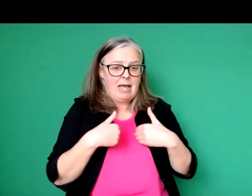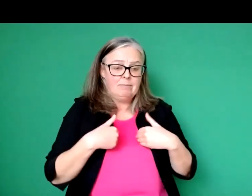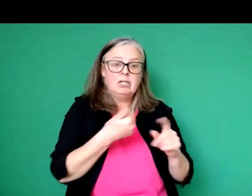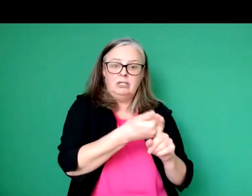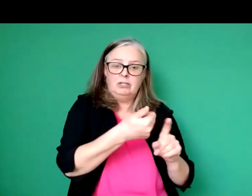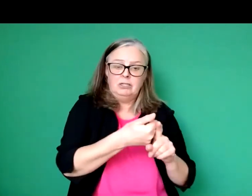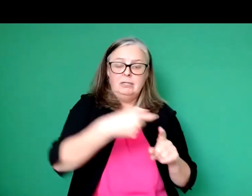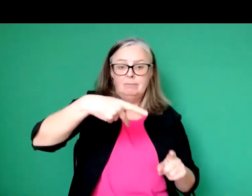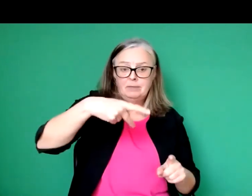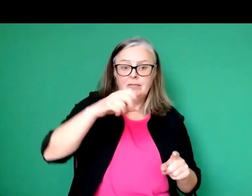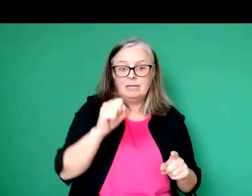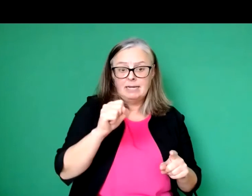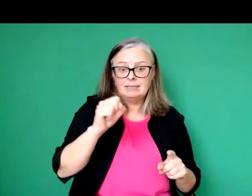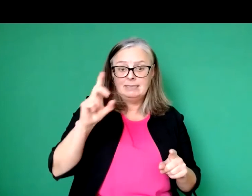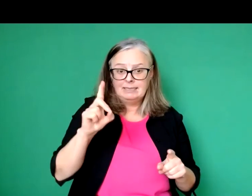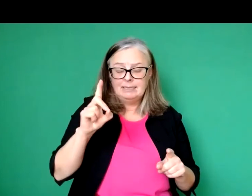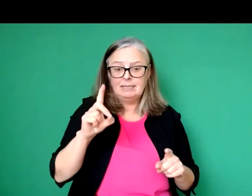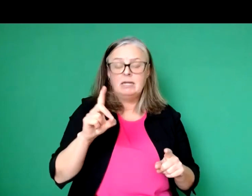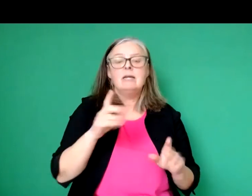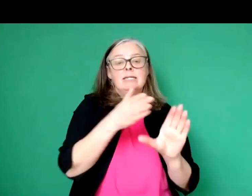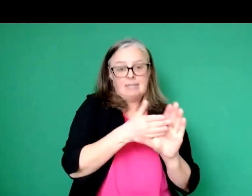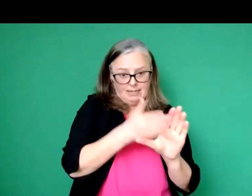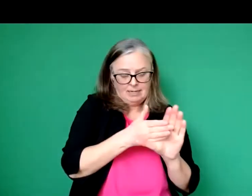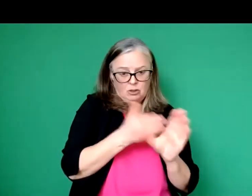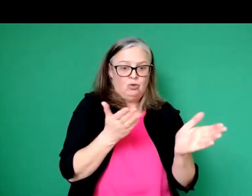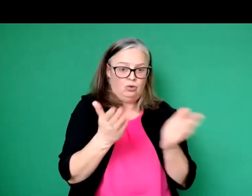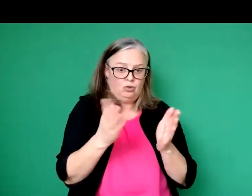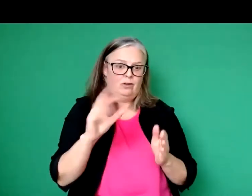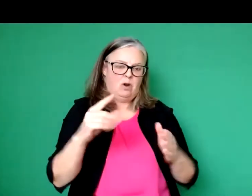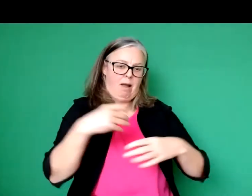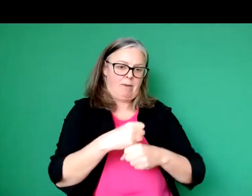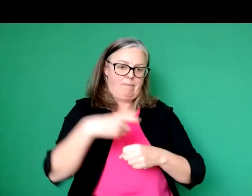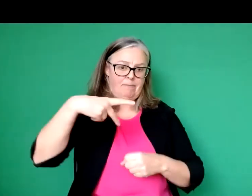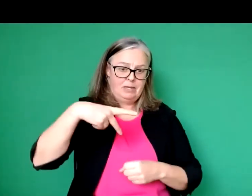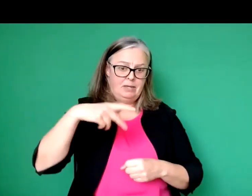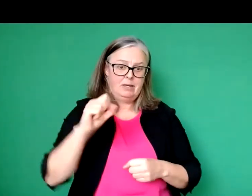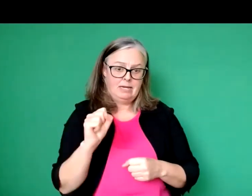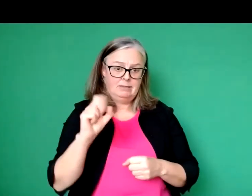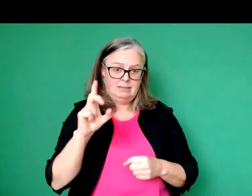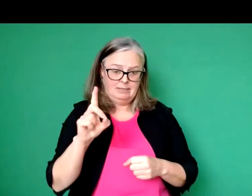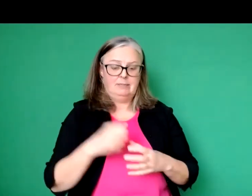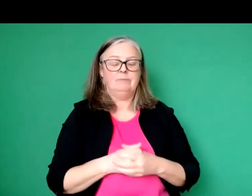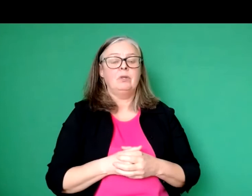called a psychiatric service dog um when i first started uh when i made the decision i wanted to